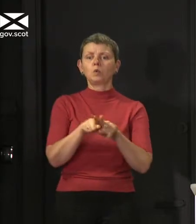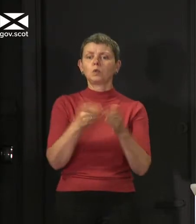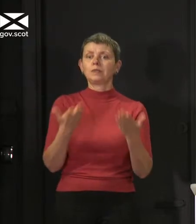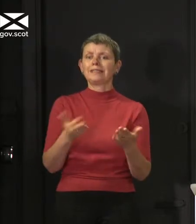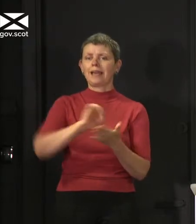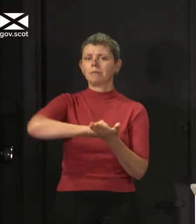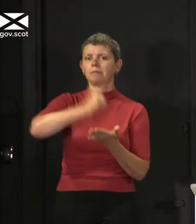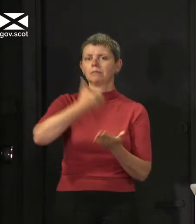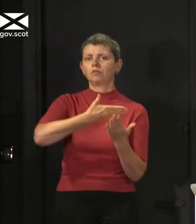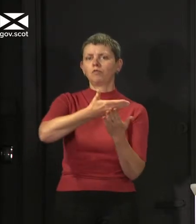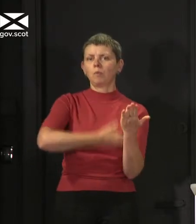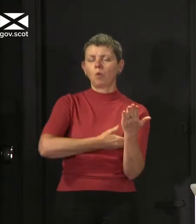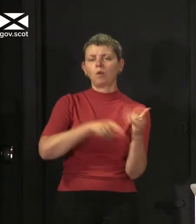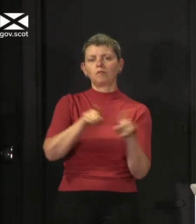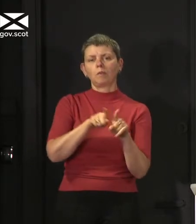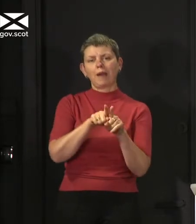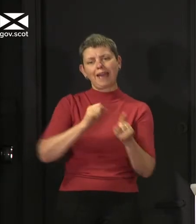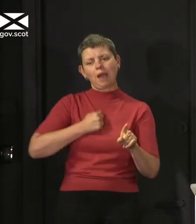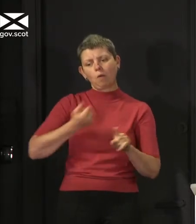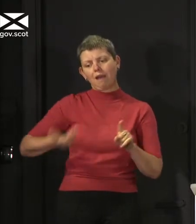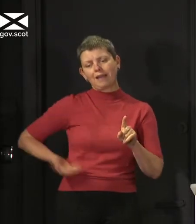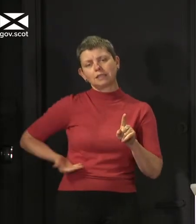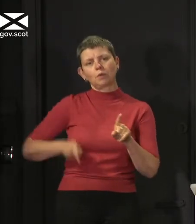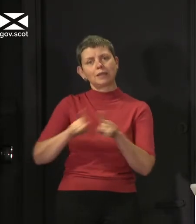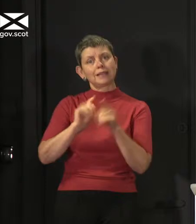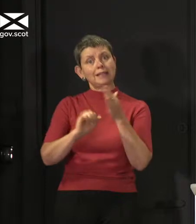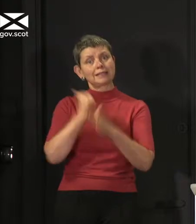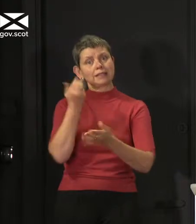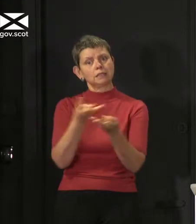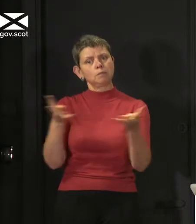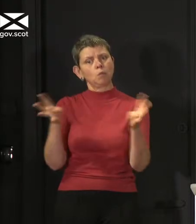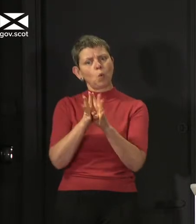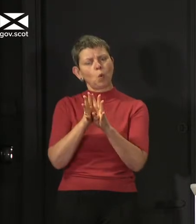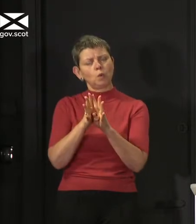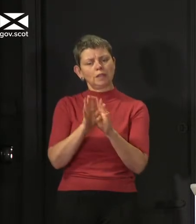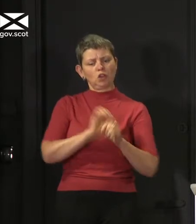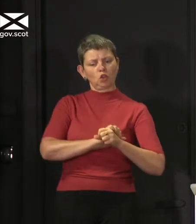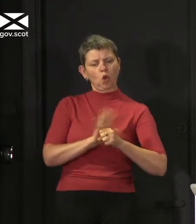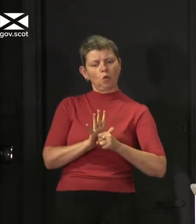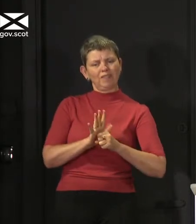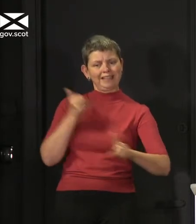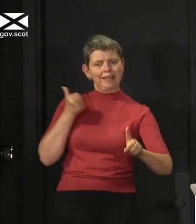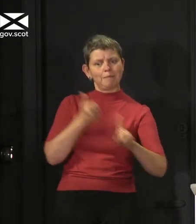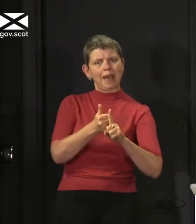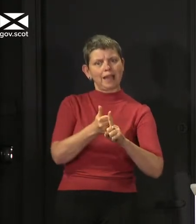our enterprise skills board about the impact of COVID on jobs and skills. The group has